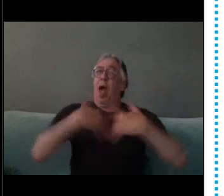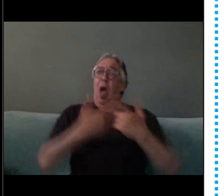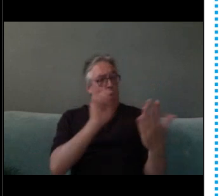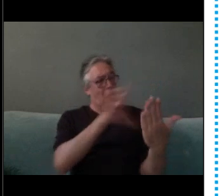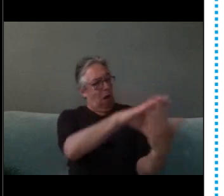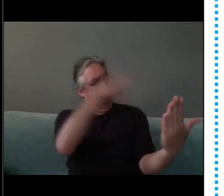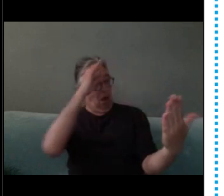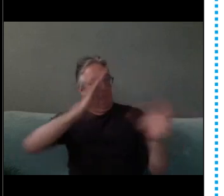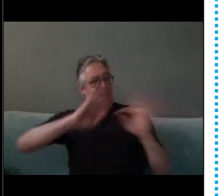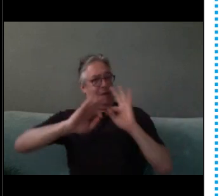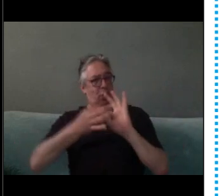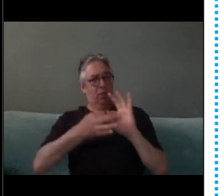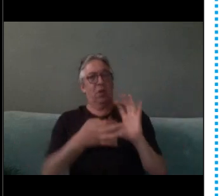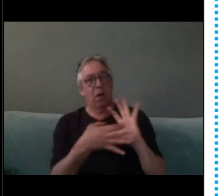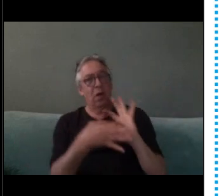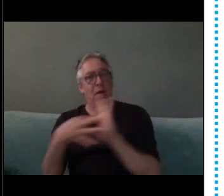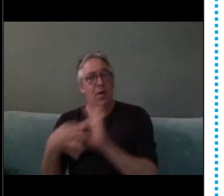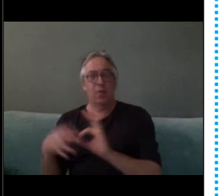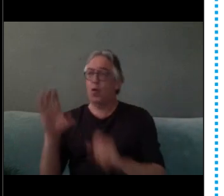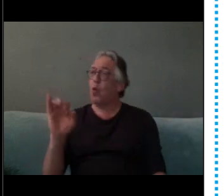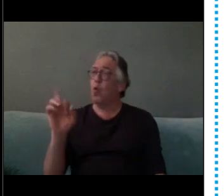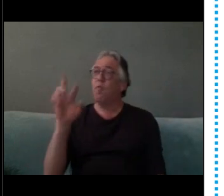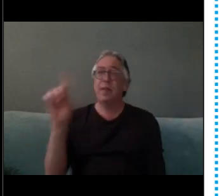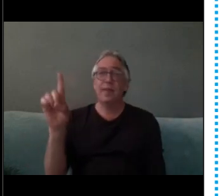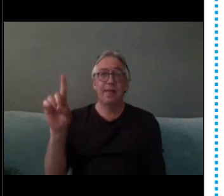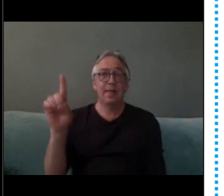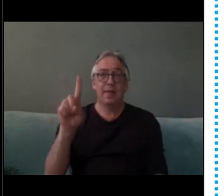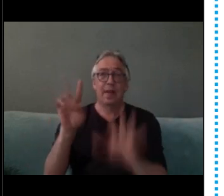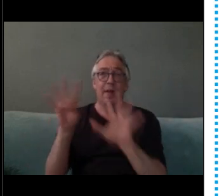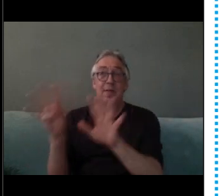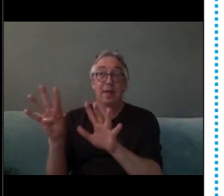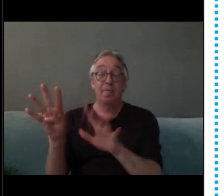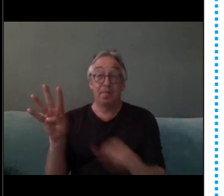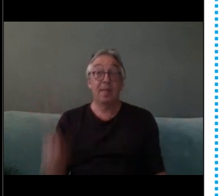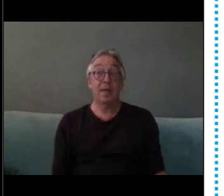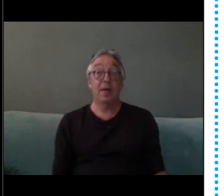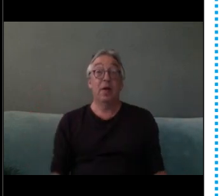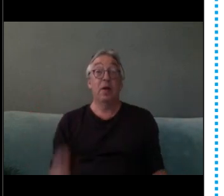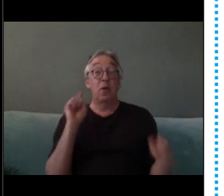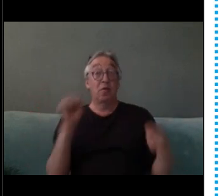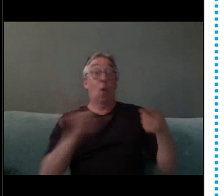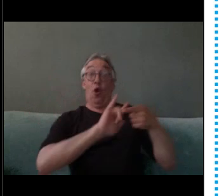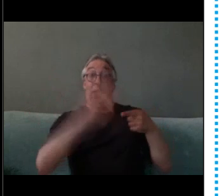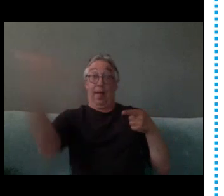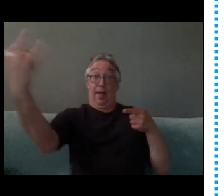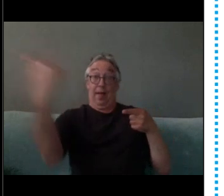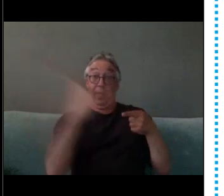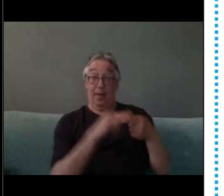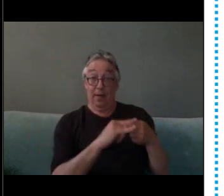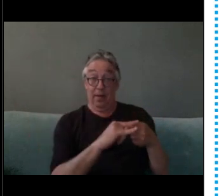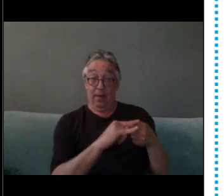And this applies to four specific regulations. So in air it only applies to the general regulation.